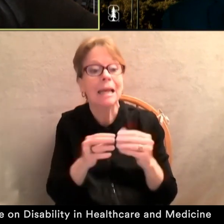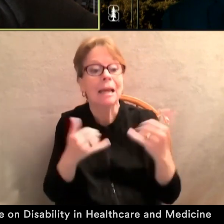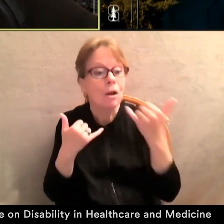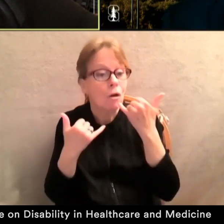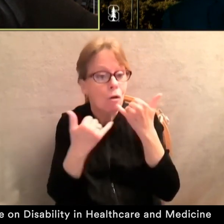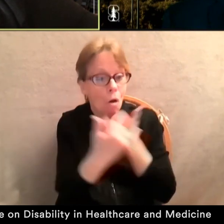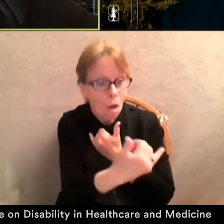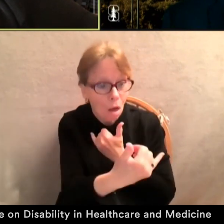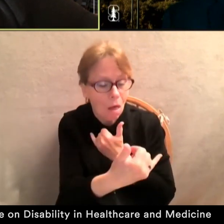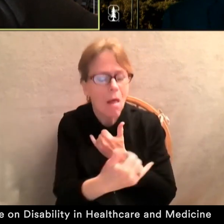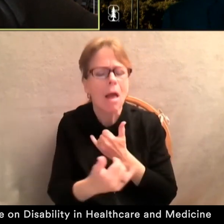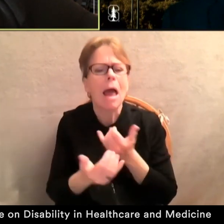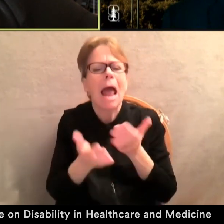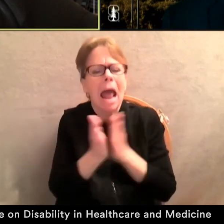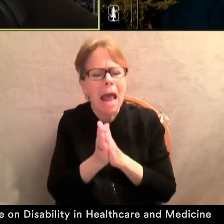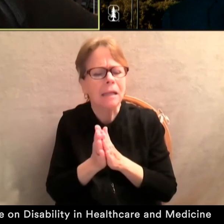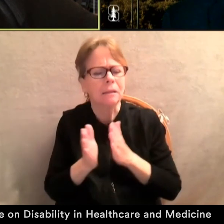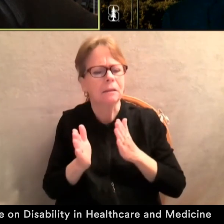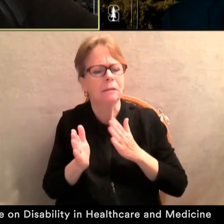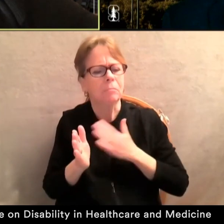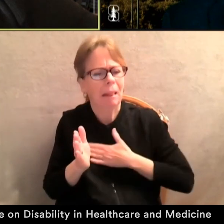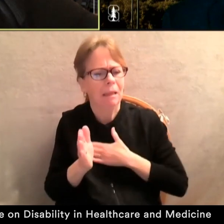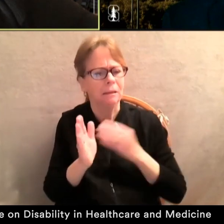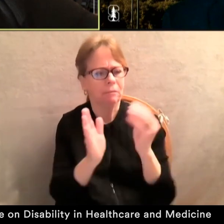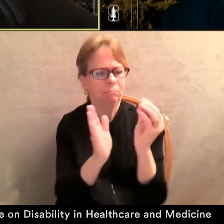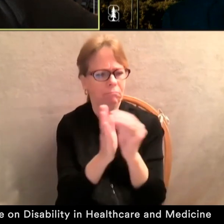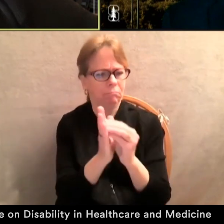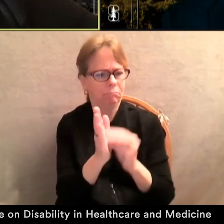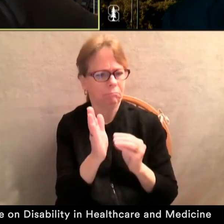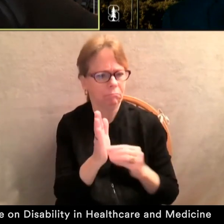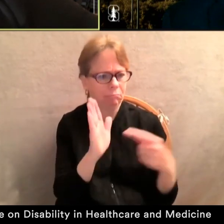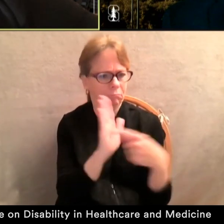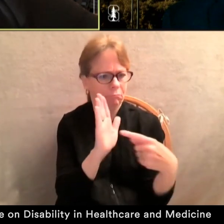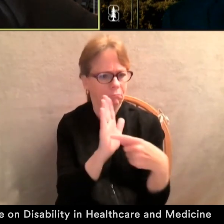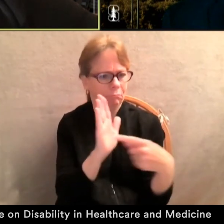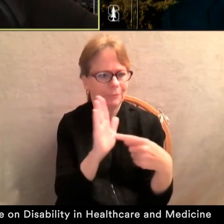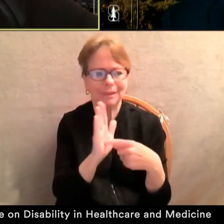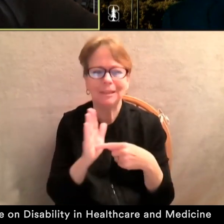that they can articulate what the fundamental alteration is because sometimes they'll say